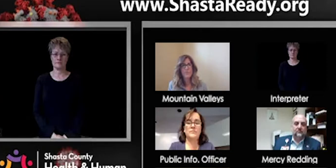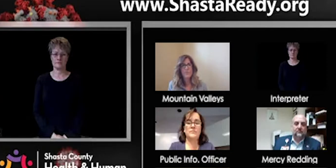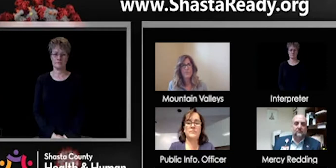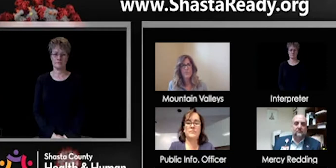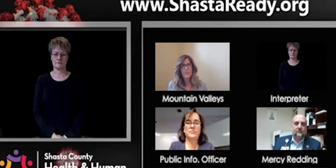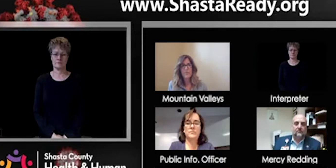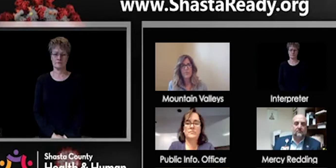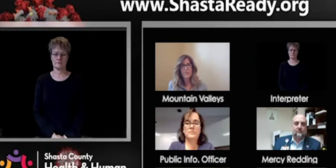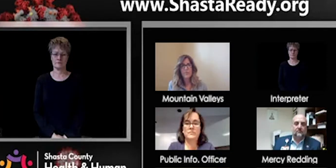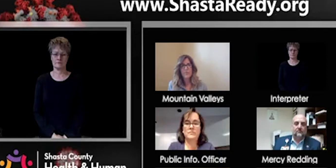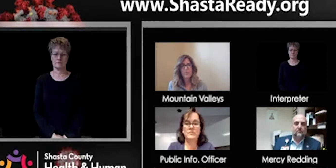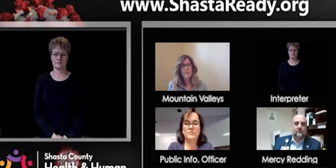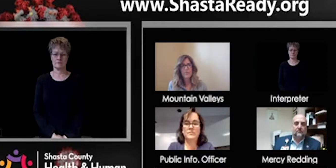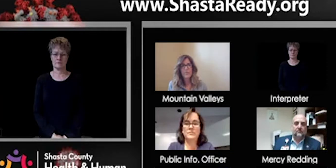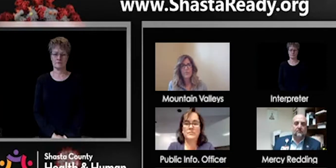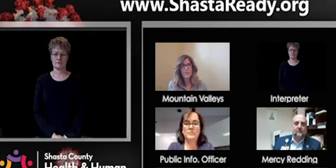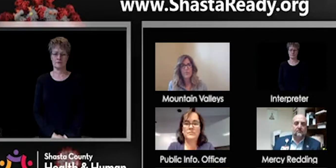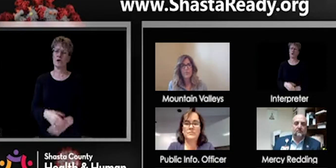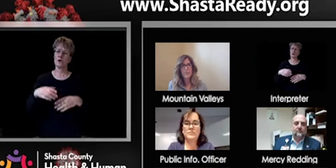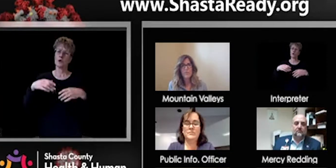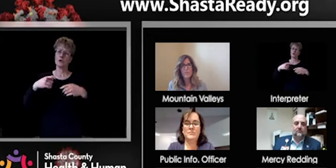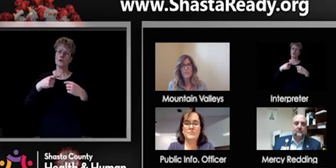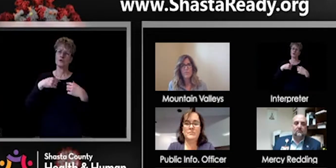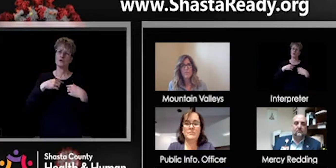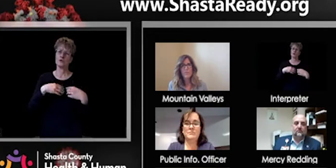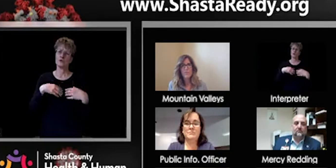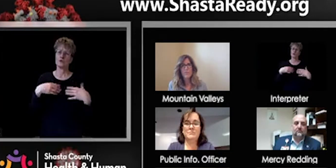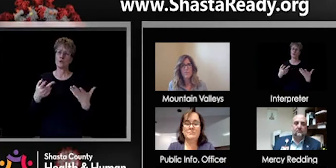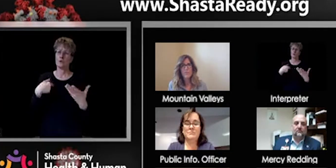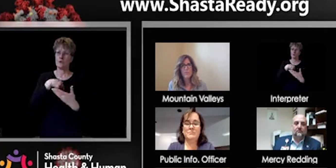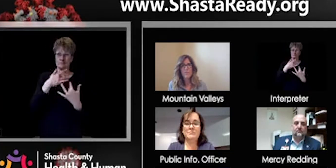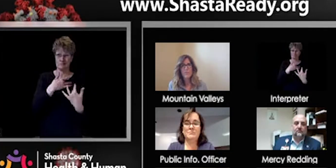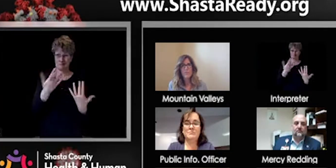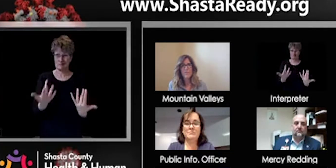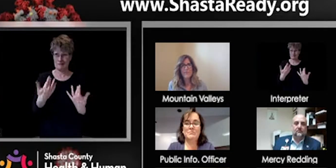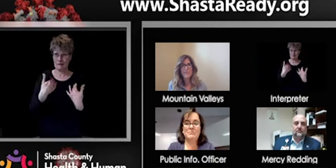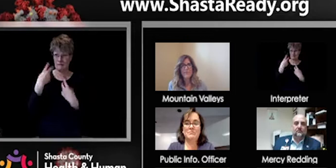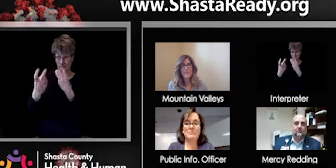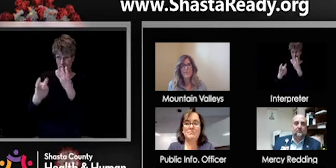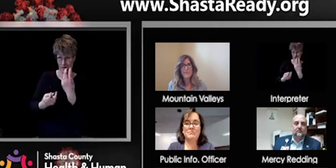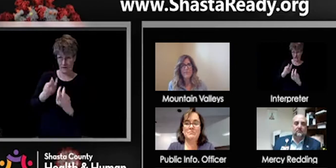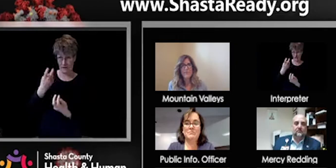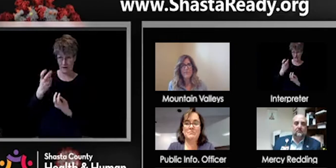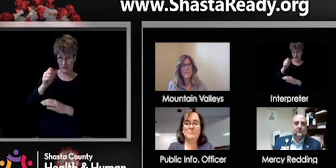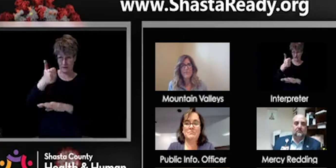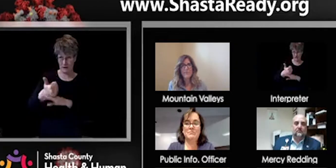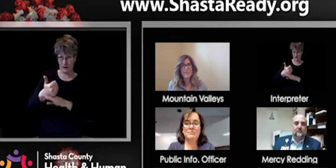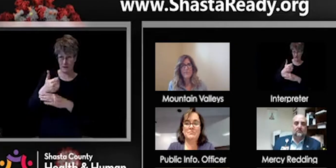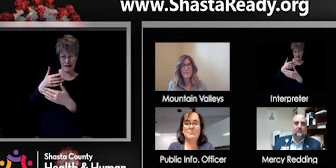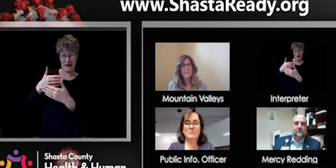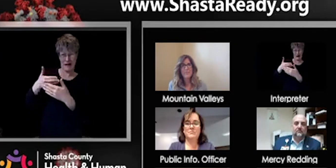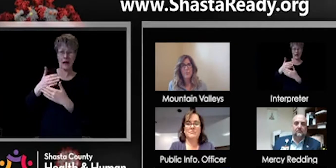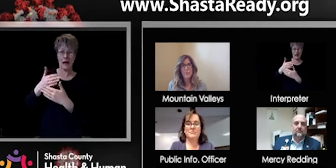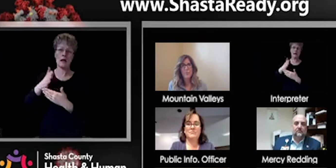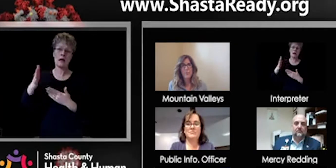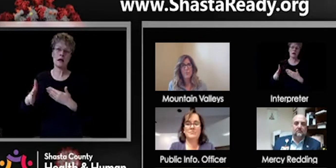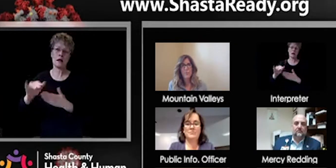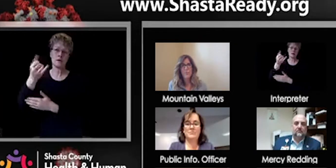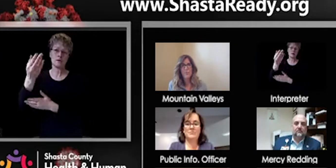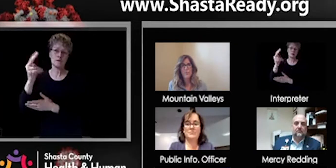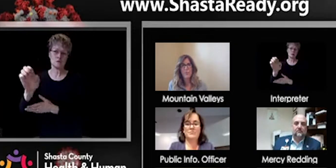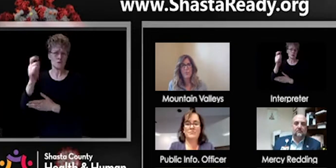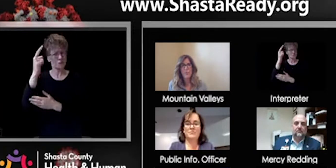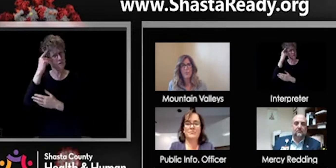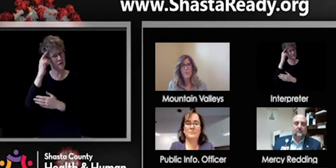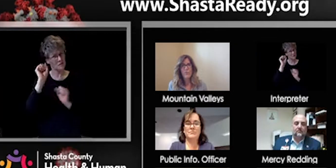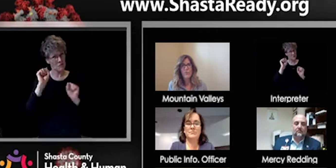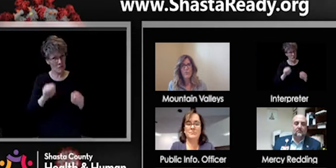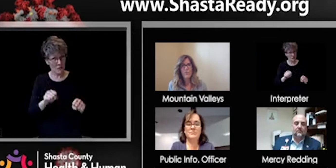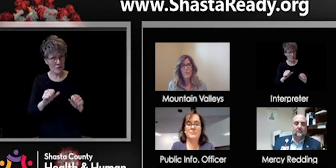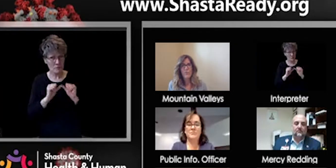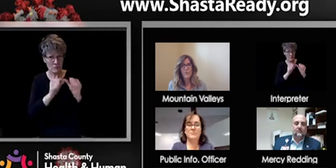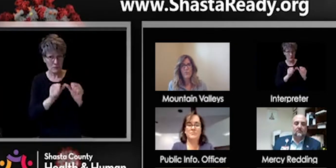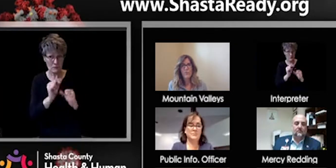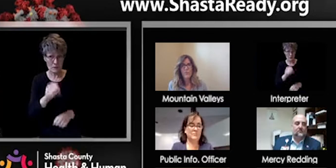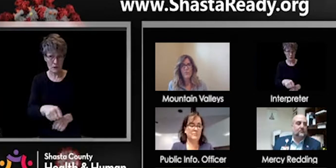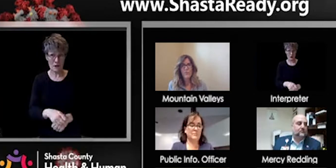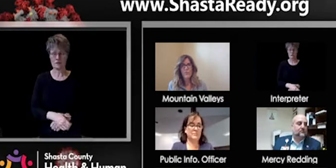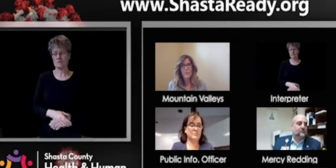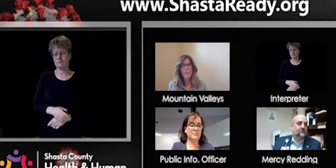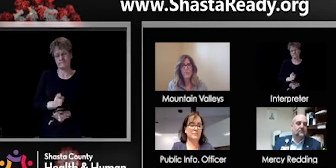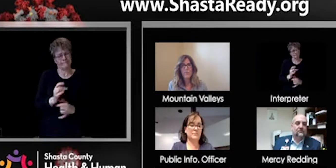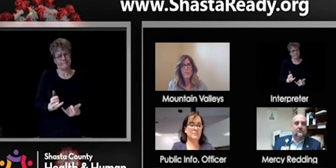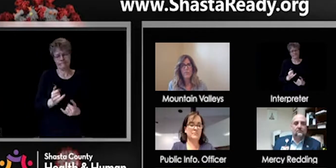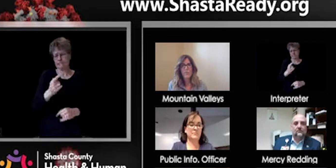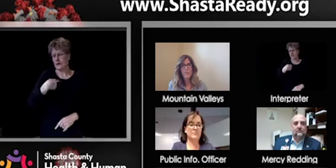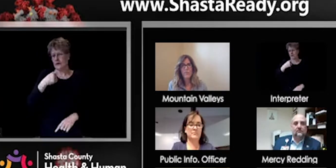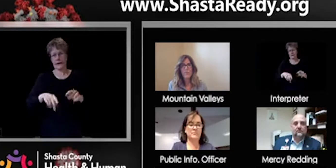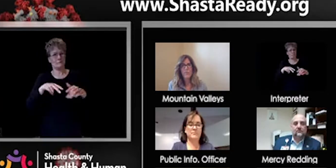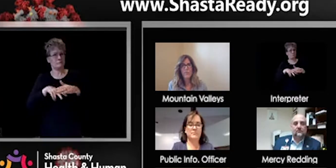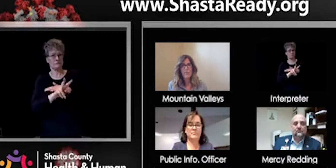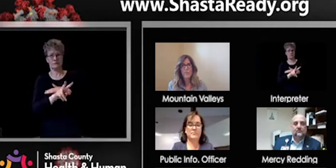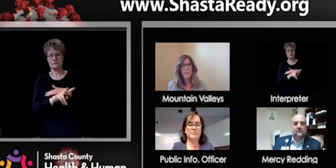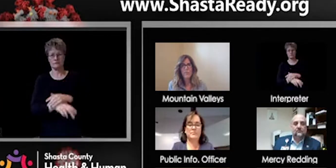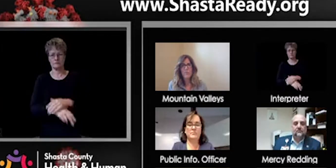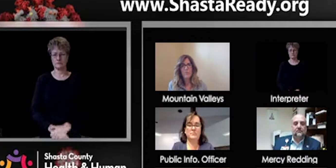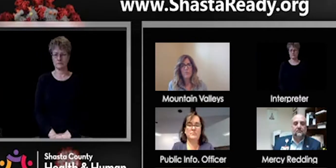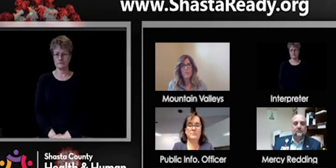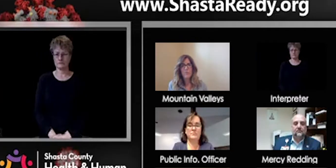fair, the end of June? At this stage I can’t really predict. Depending